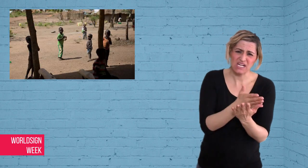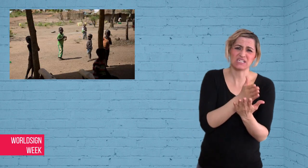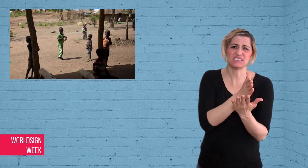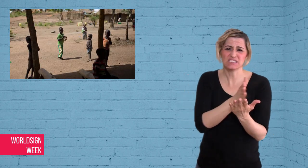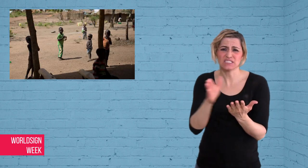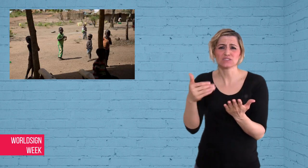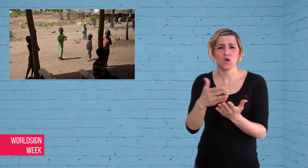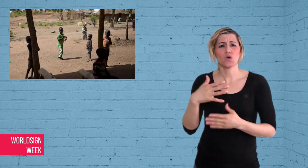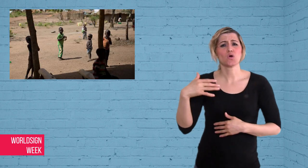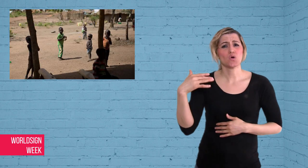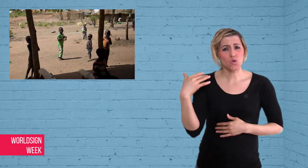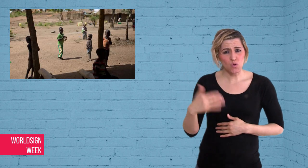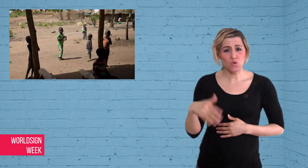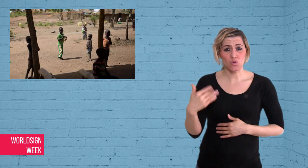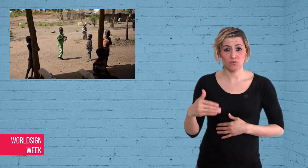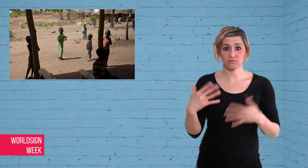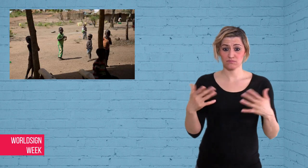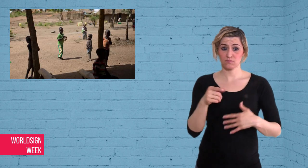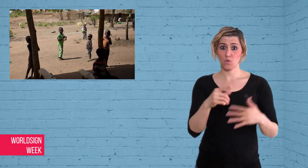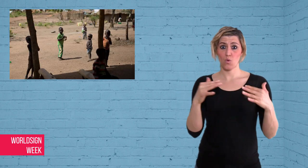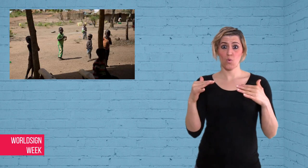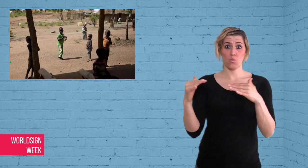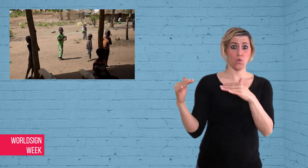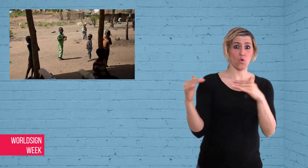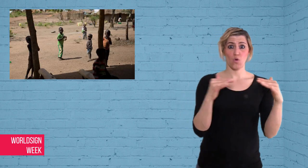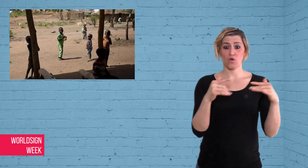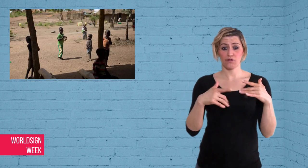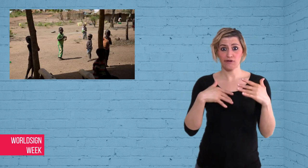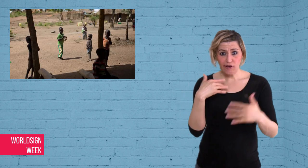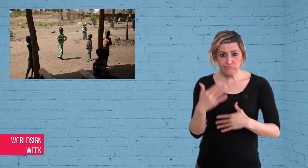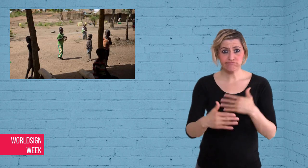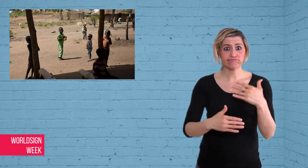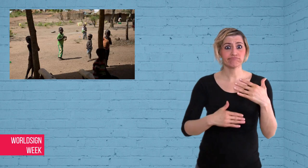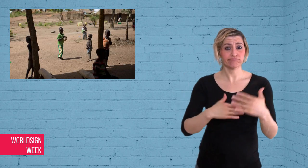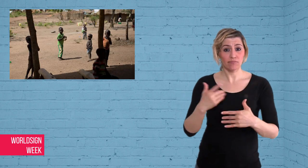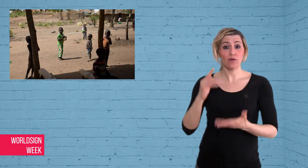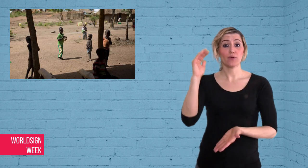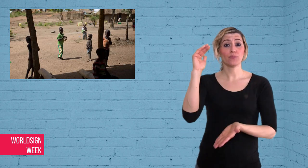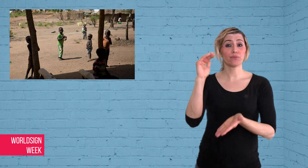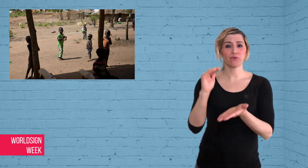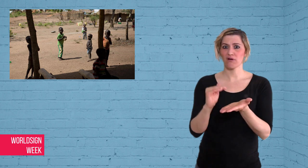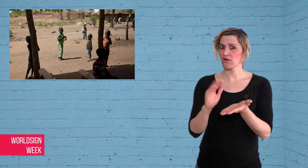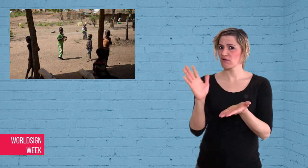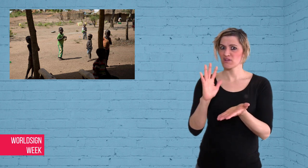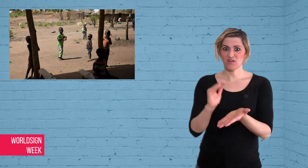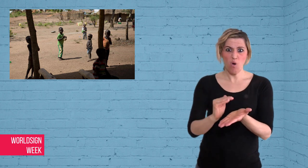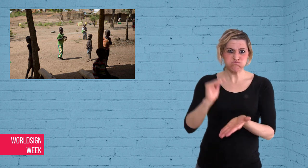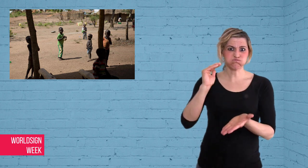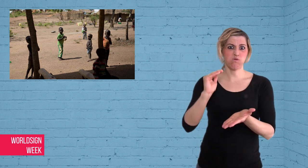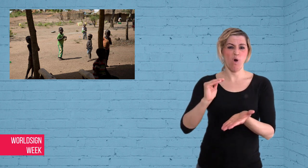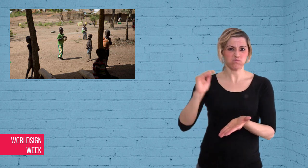conflict continues to worsen. An